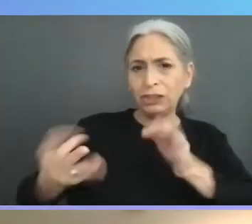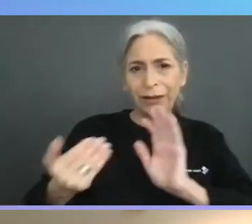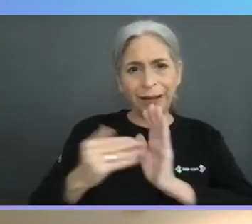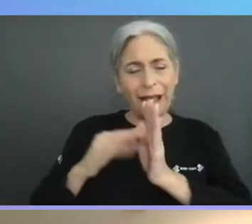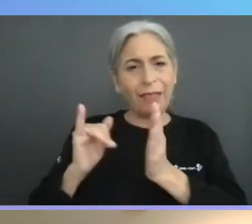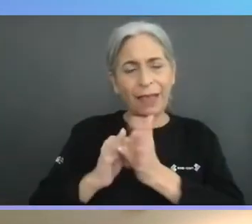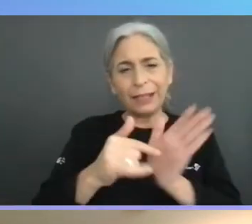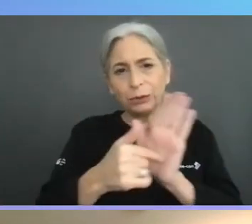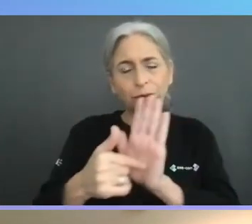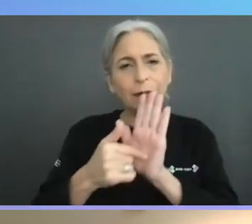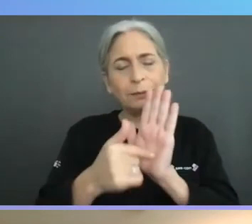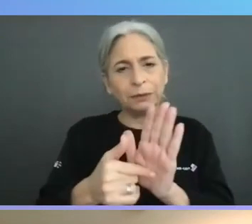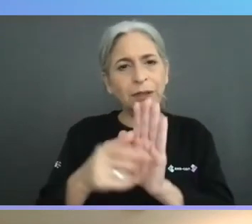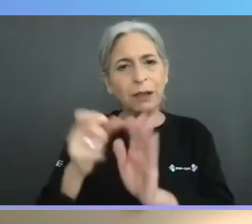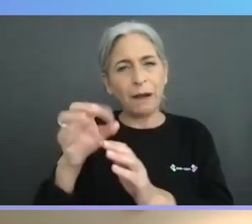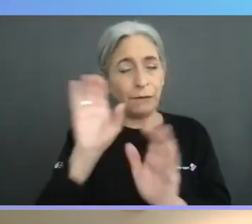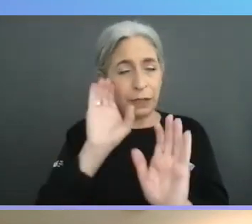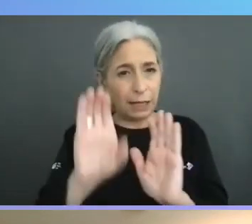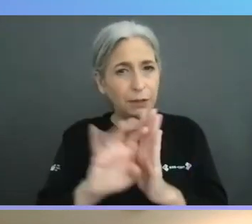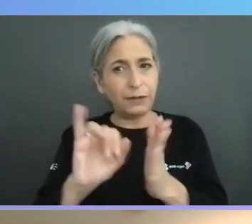representative, represented in the image that we have up. Uh,